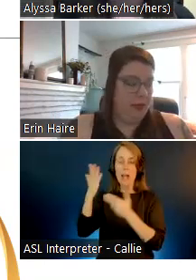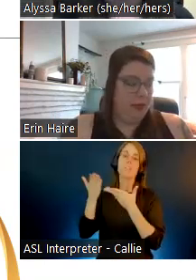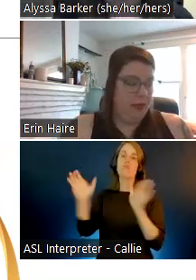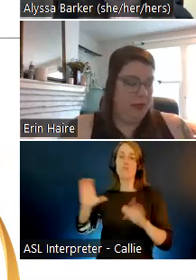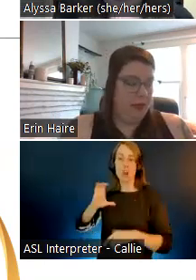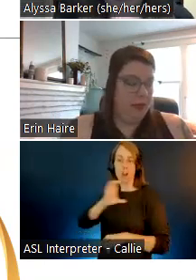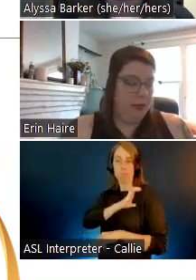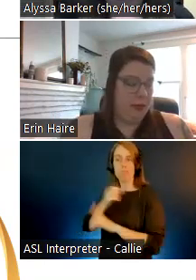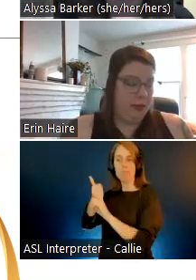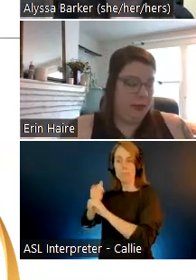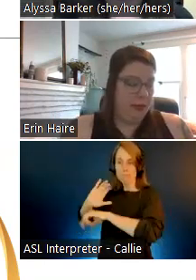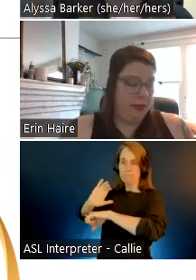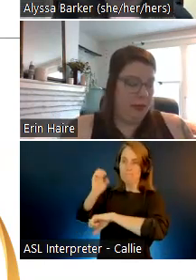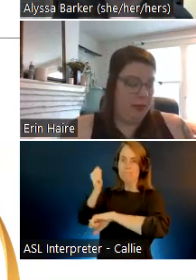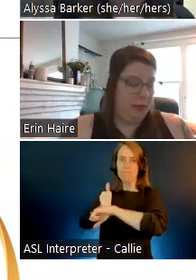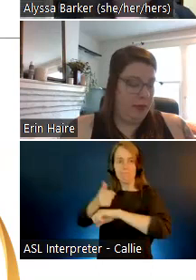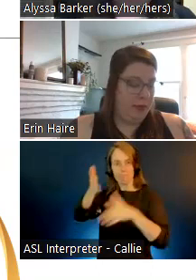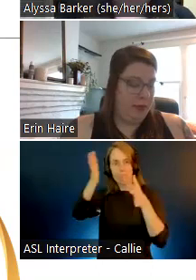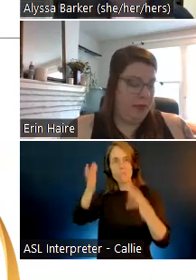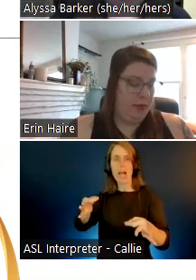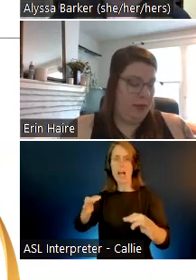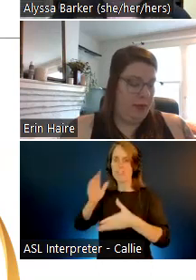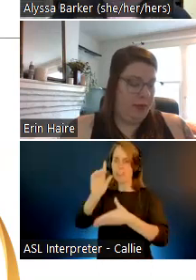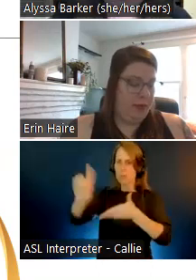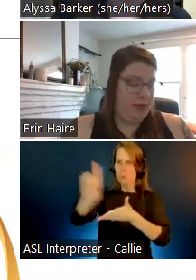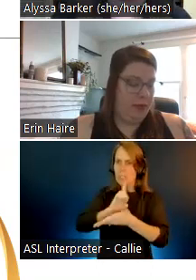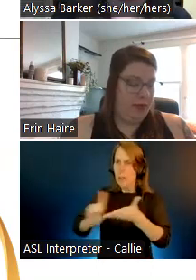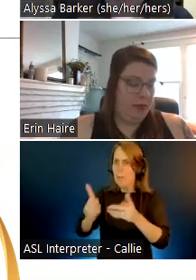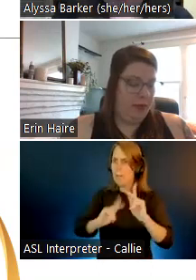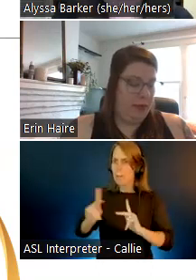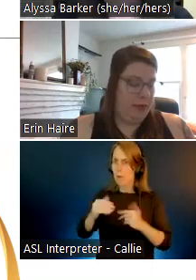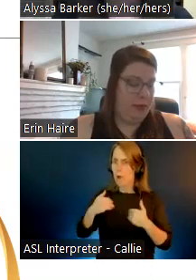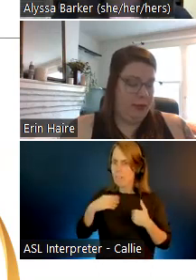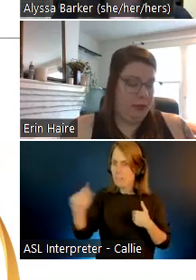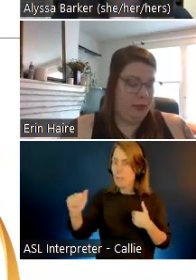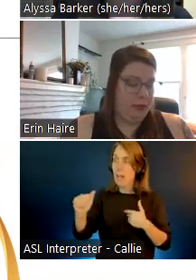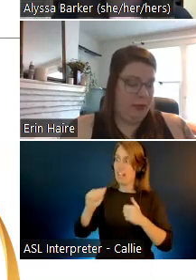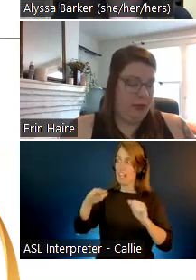that discrimination interfered with the people's opportunity to get employment and to develop